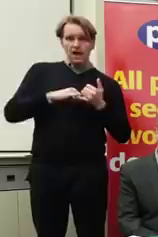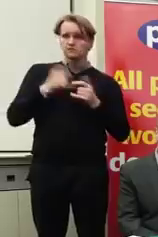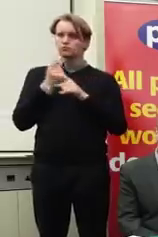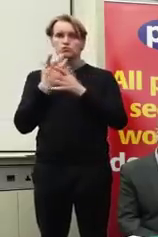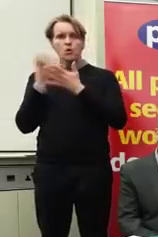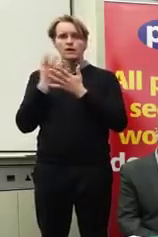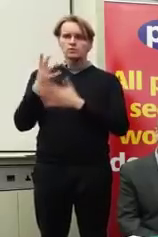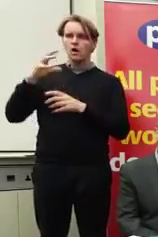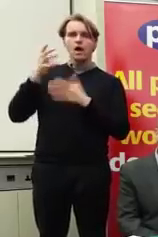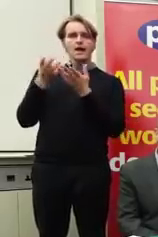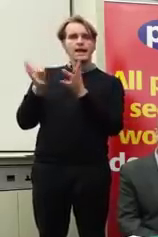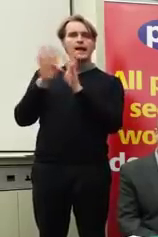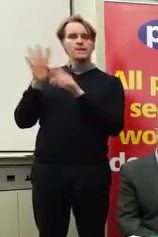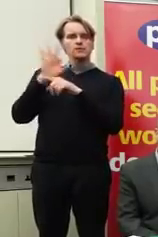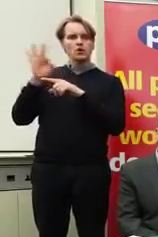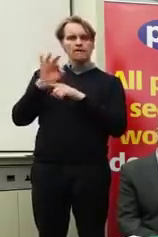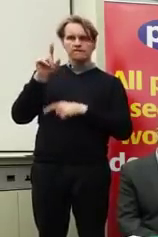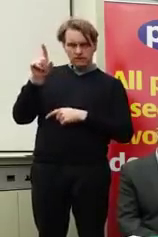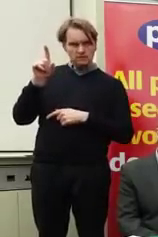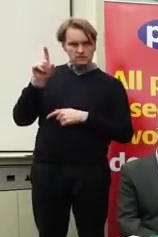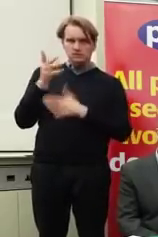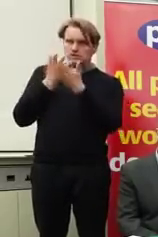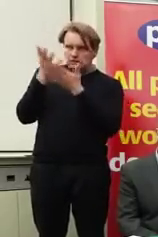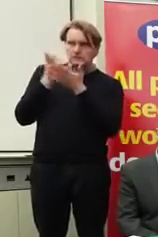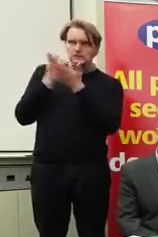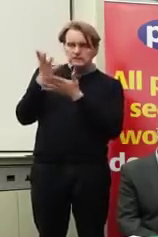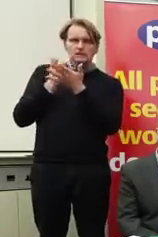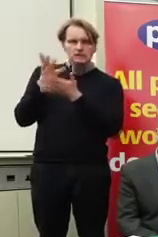that we've just received a letter that indicates the negotiations will carry on